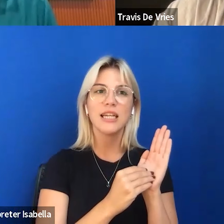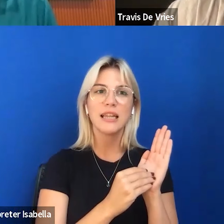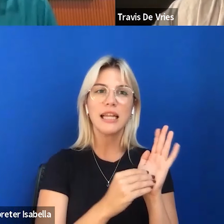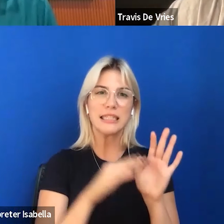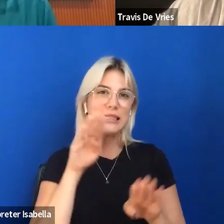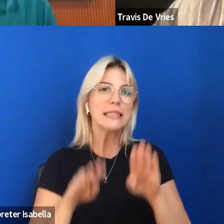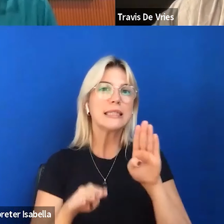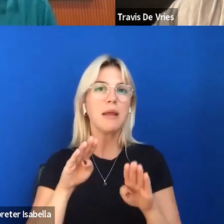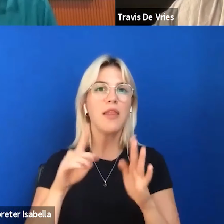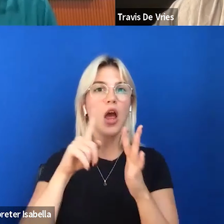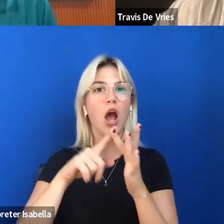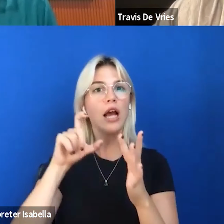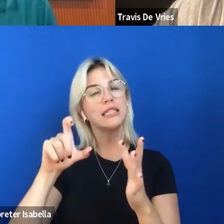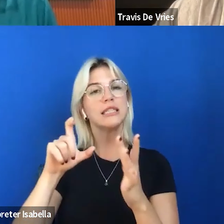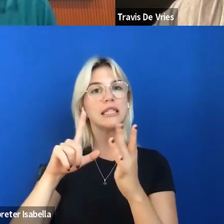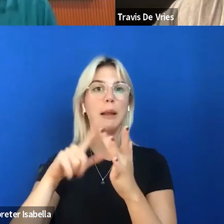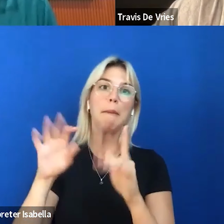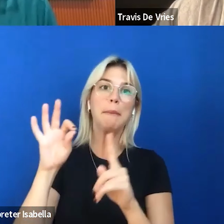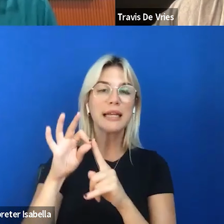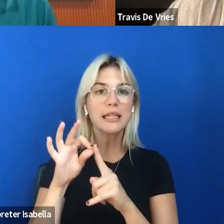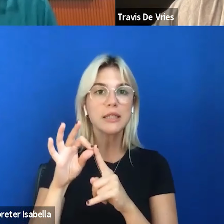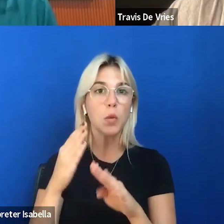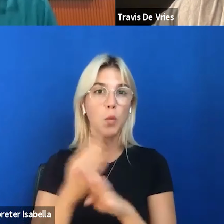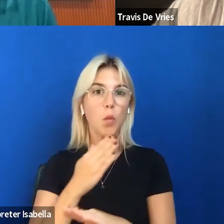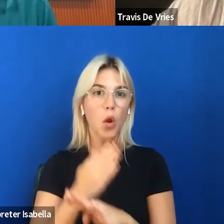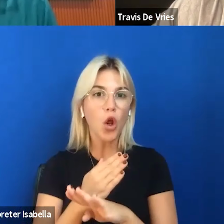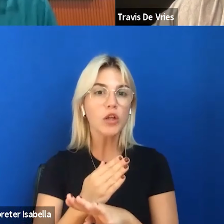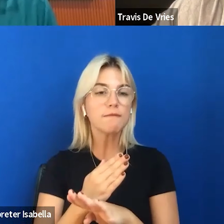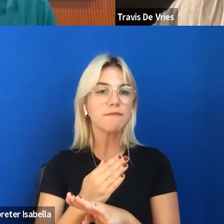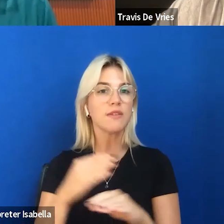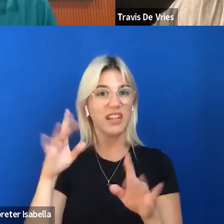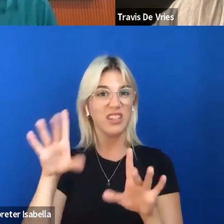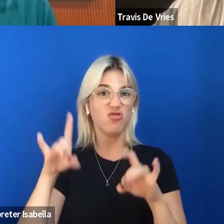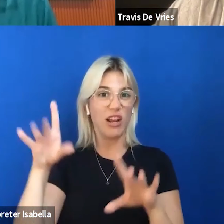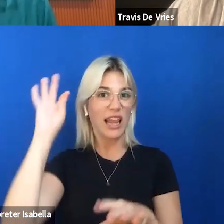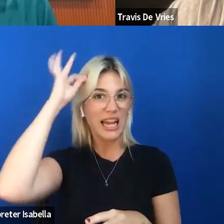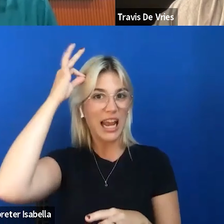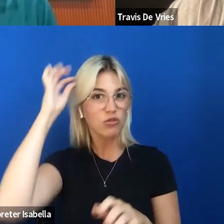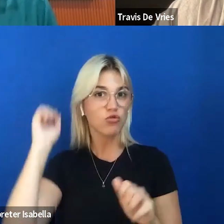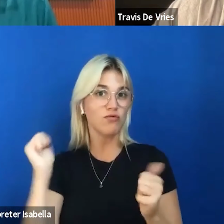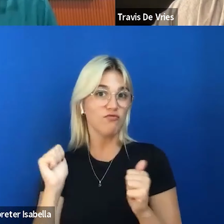the ICIP work that Terri Janke has done and Australia Council has available on the website.